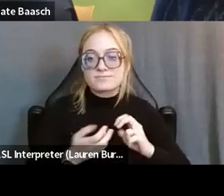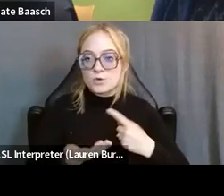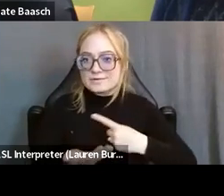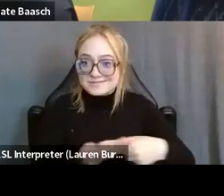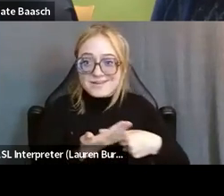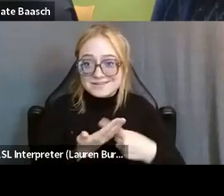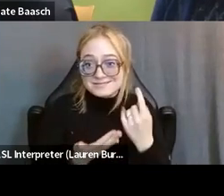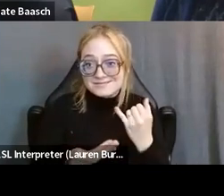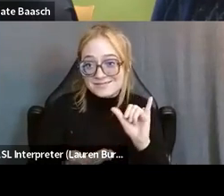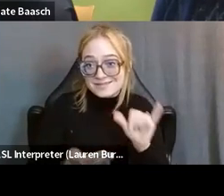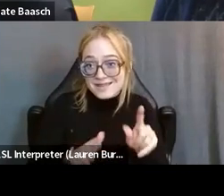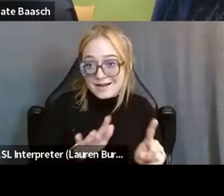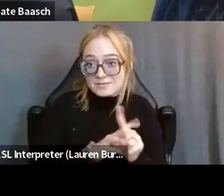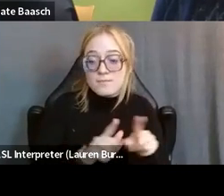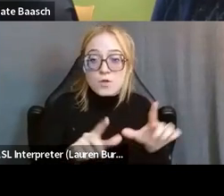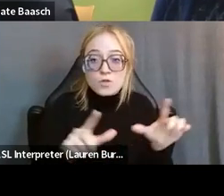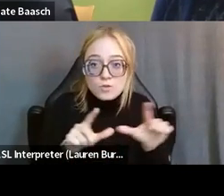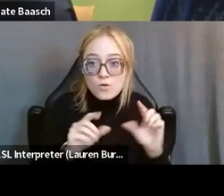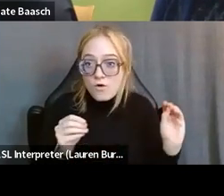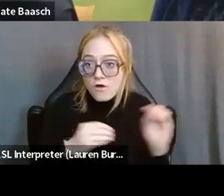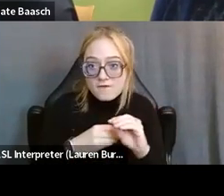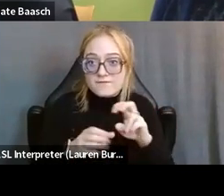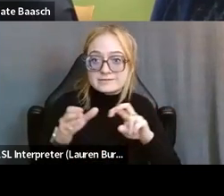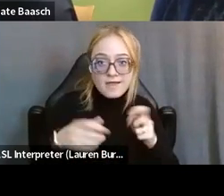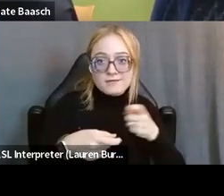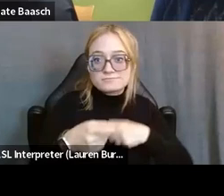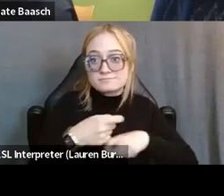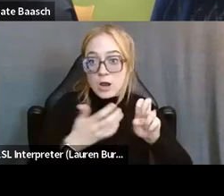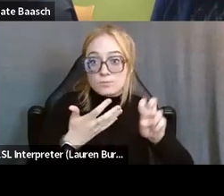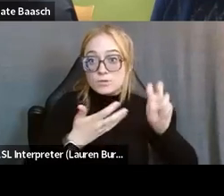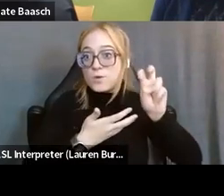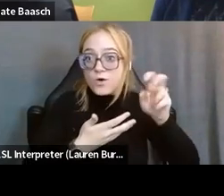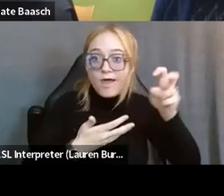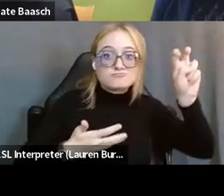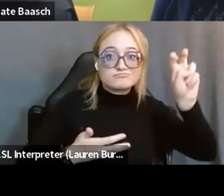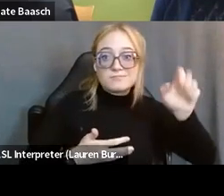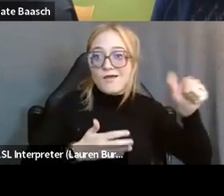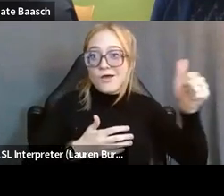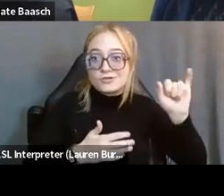you know, local office staff change frequently, they get promoted into other jobs, they move on to do other things